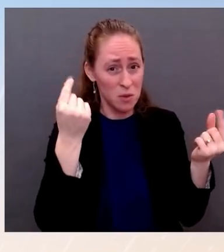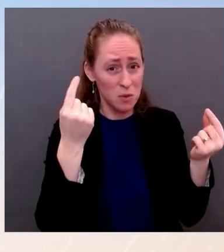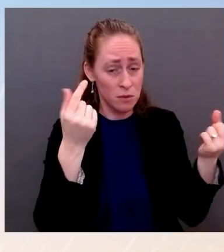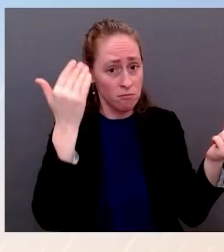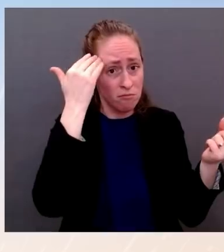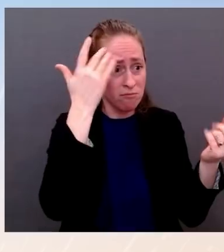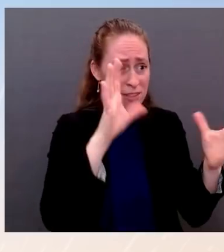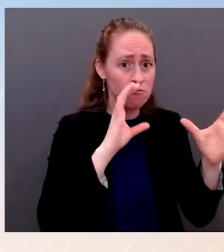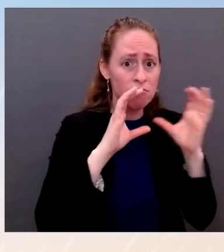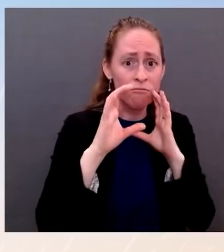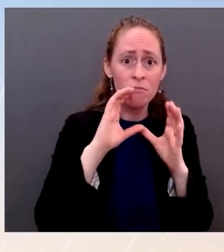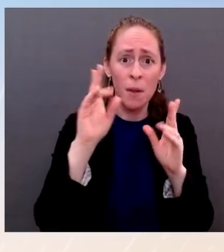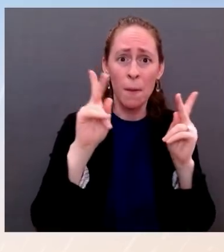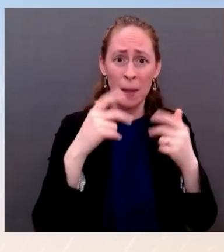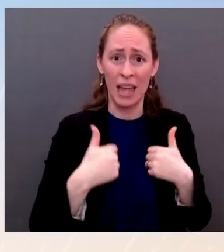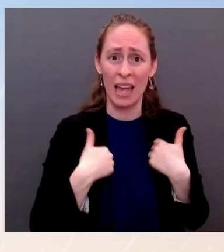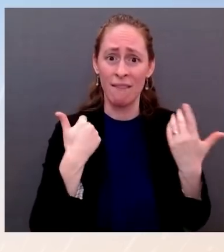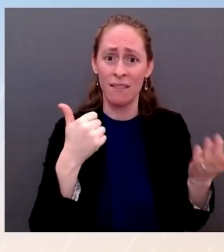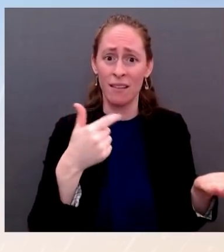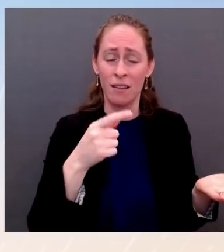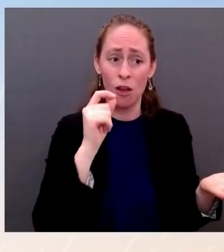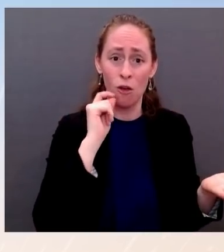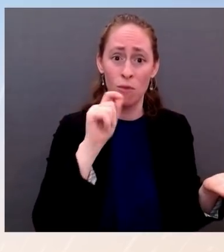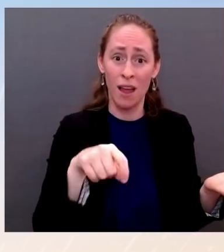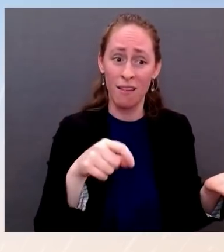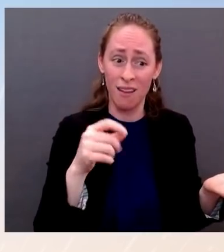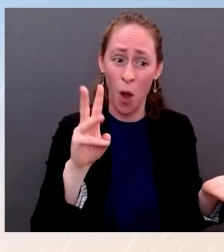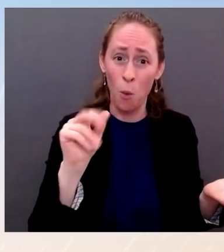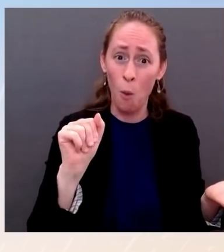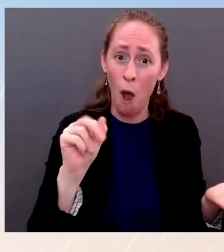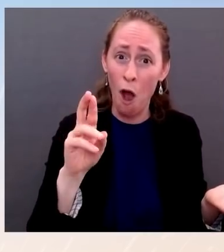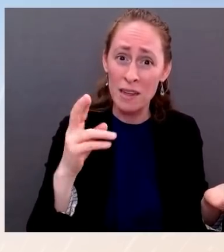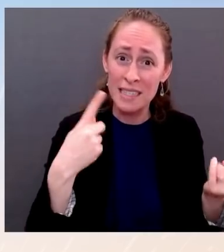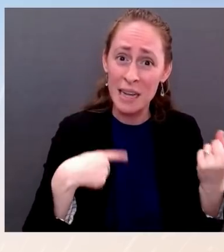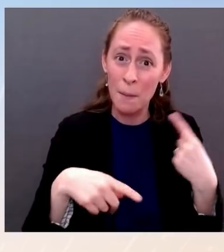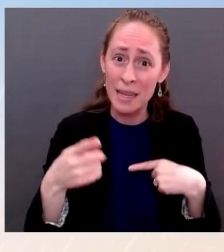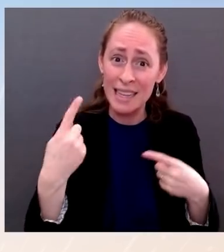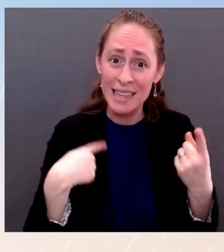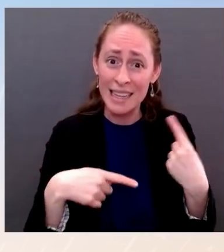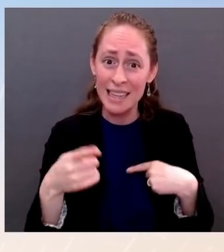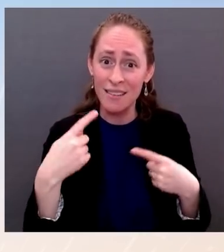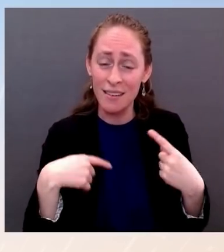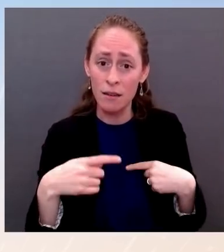Ms. Psaki: Well, I'm not going to speak for how the Ukrainian officials, leaders speak or engage with their citizens.